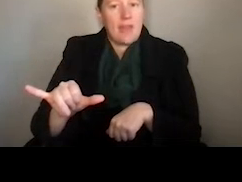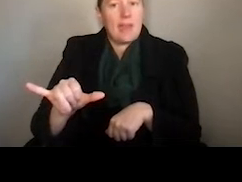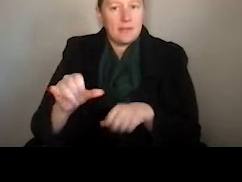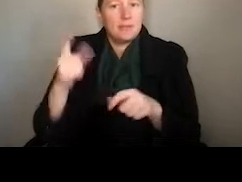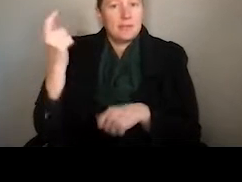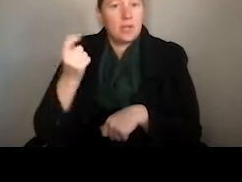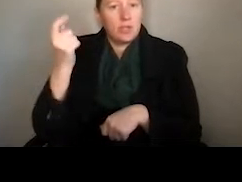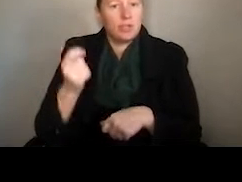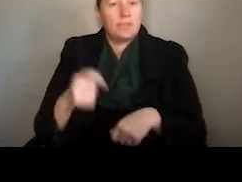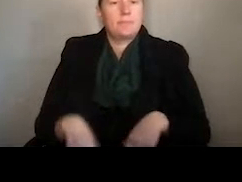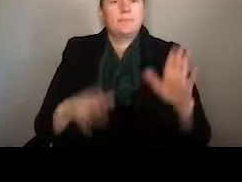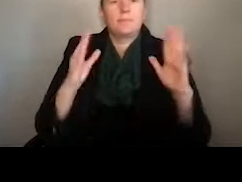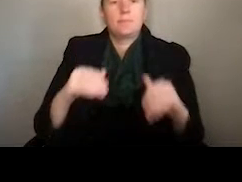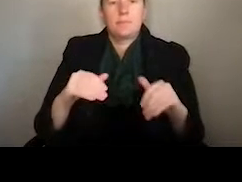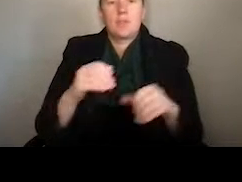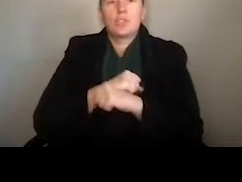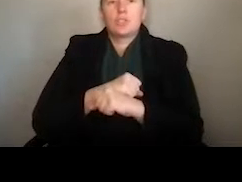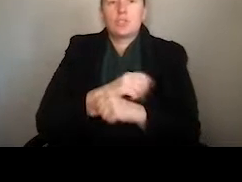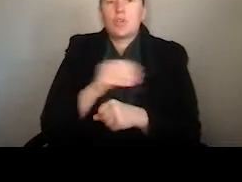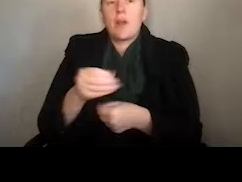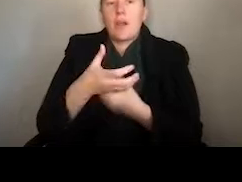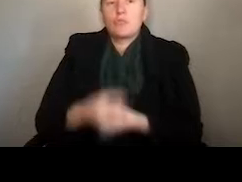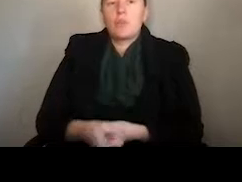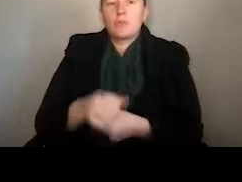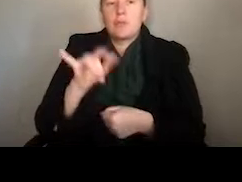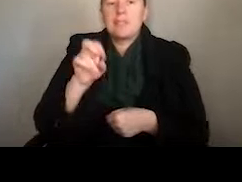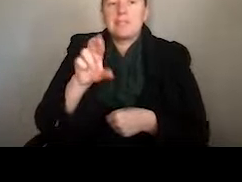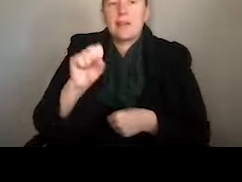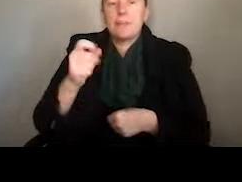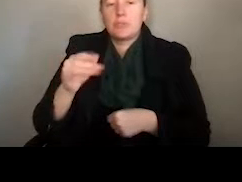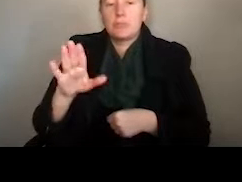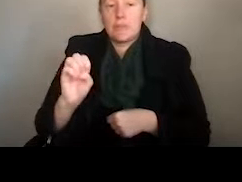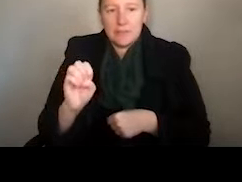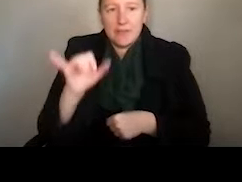The Secure and Trustworthy Cyberspace. This program support